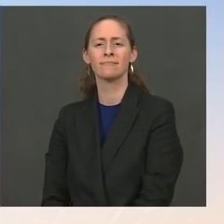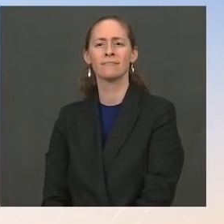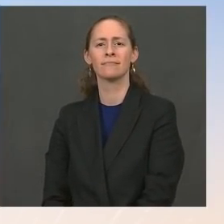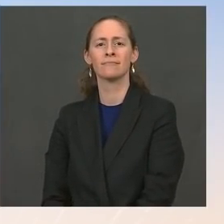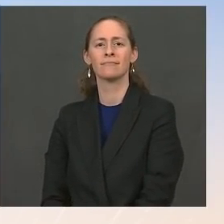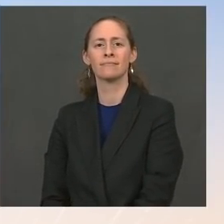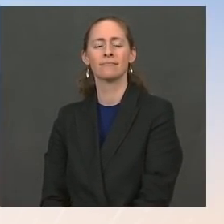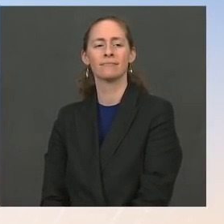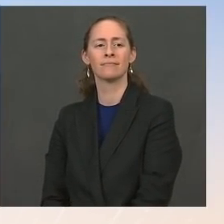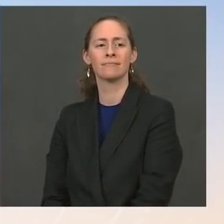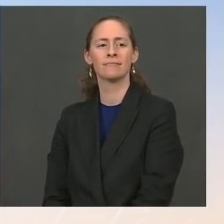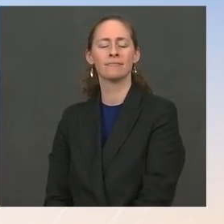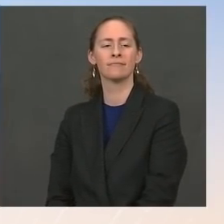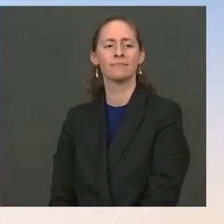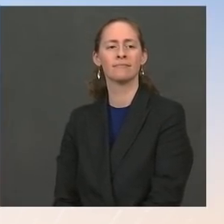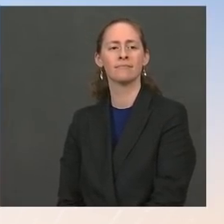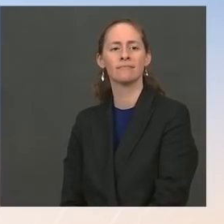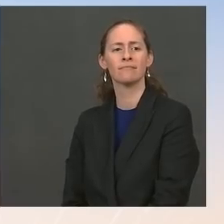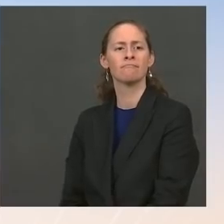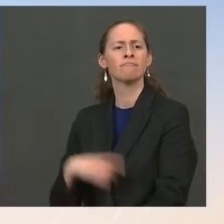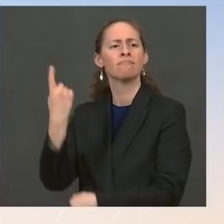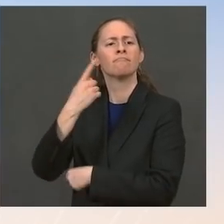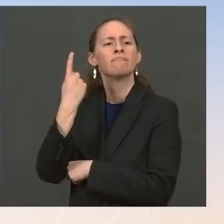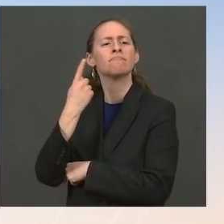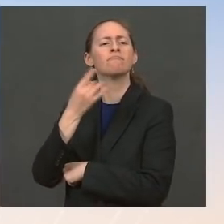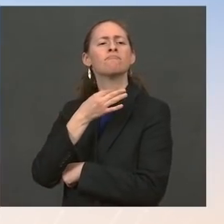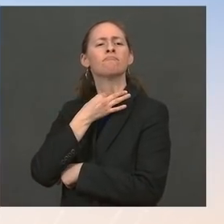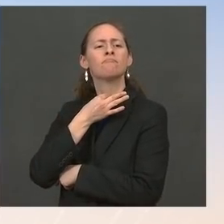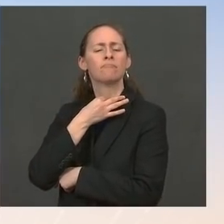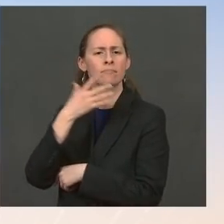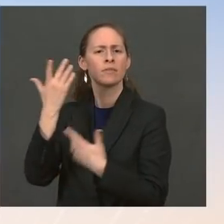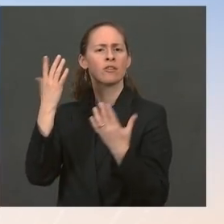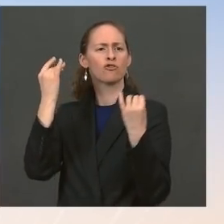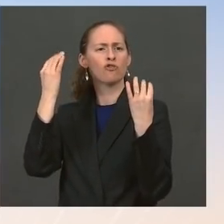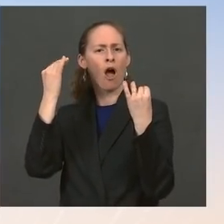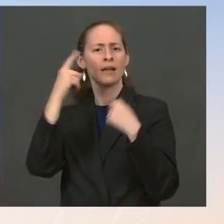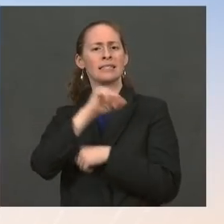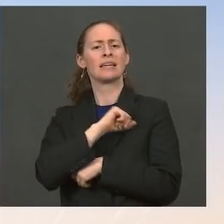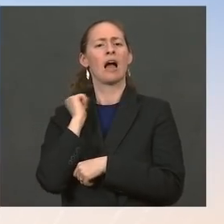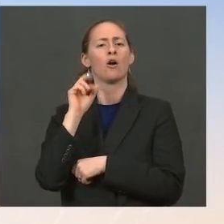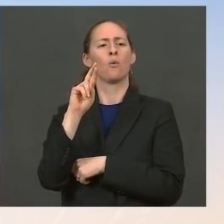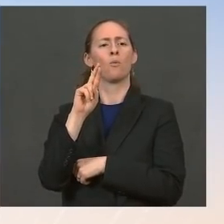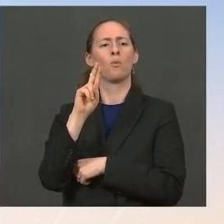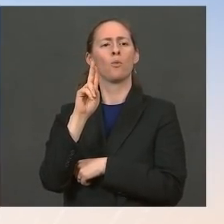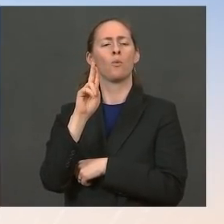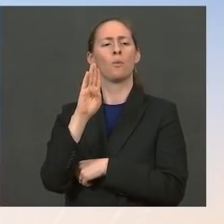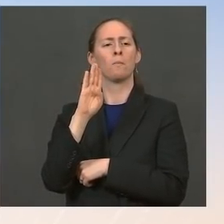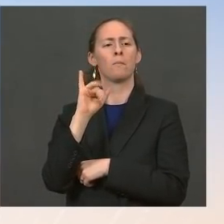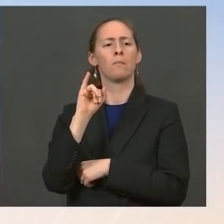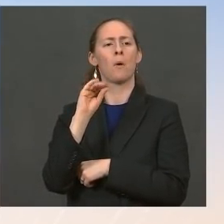The Press: Does the White House have any reaction to Senator Rubio this morning calling the President's pick to lead the Office of the Comptroller of the Currency a "communist"